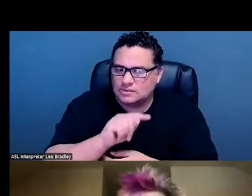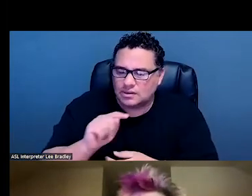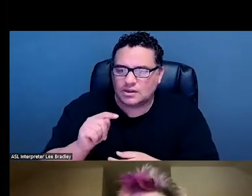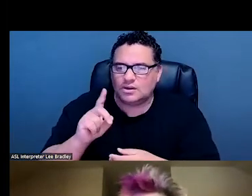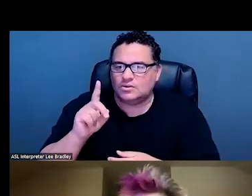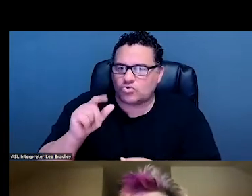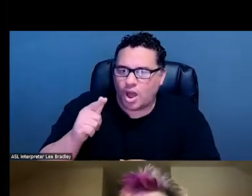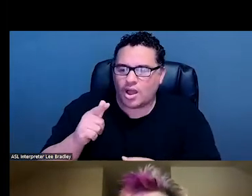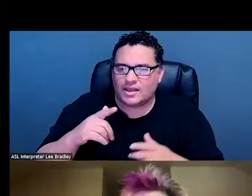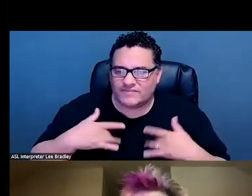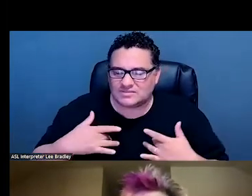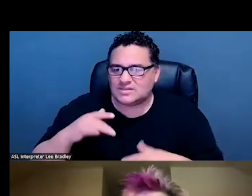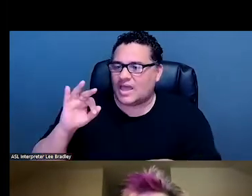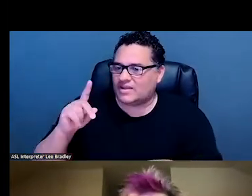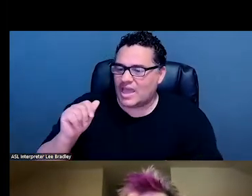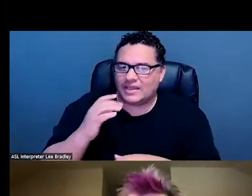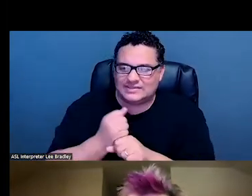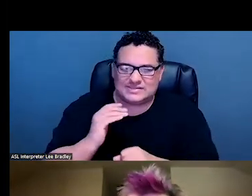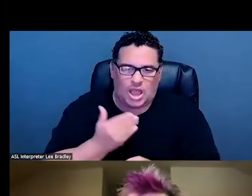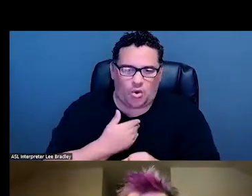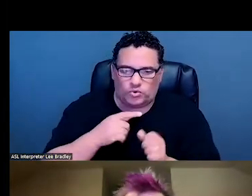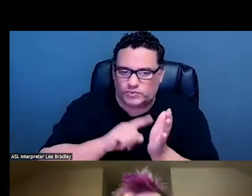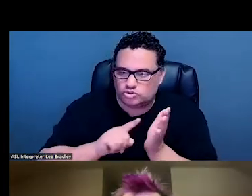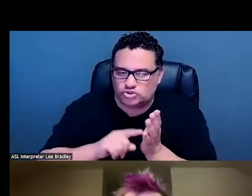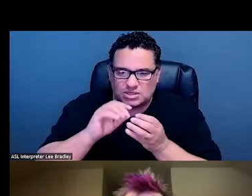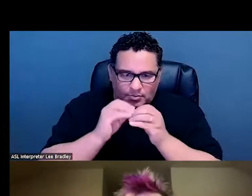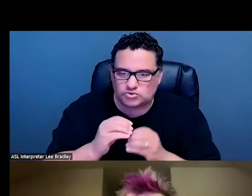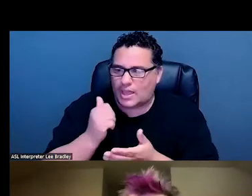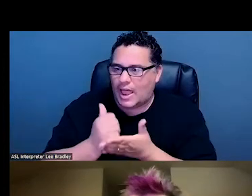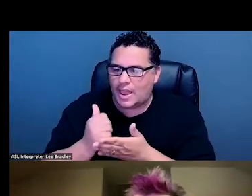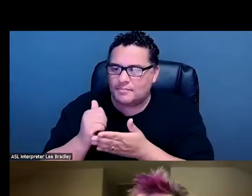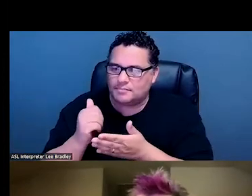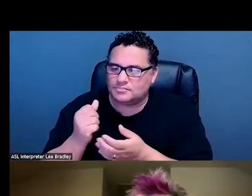GETS OUR DATA ALL OF THE TIME TO HELP AUGMENT THEIR DATA. AND TO IDENTIFY HAZARDOUS PRODUCTS,